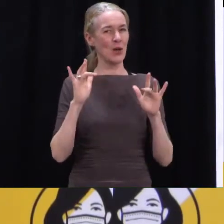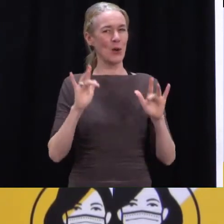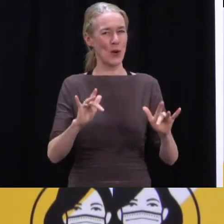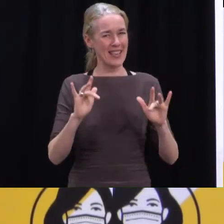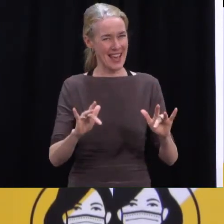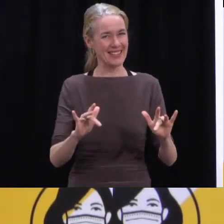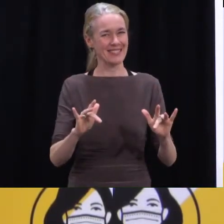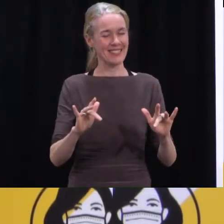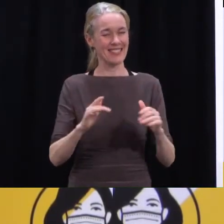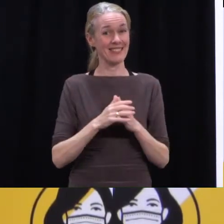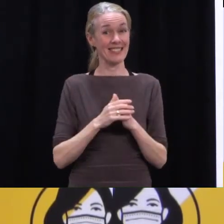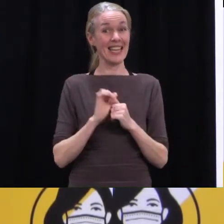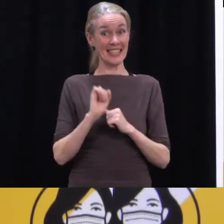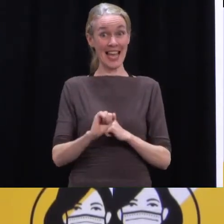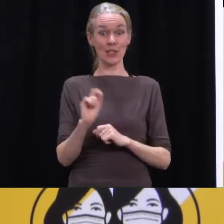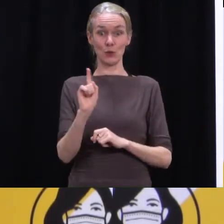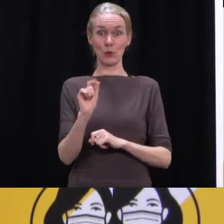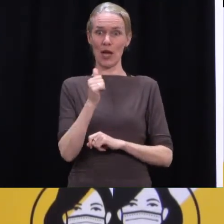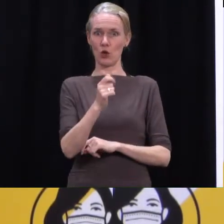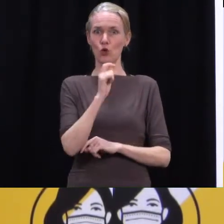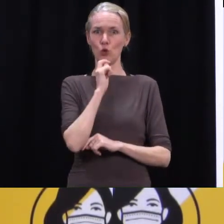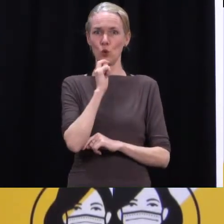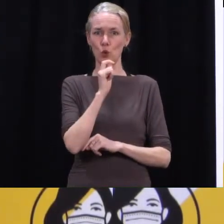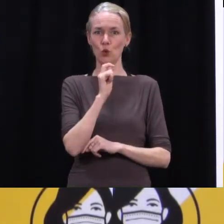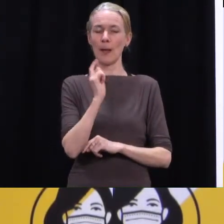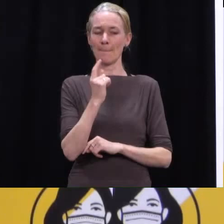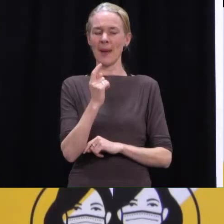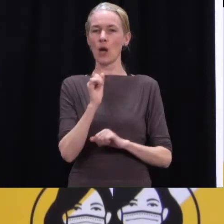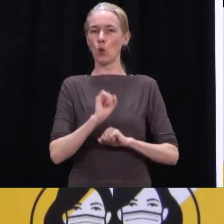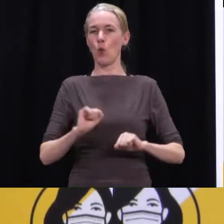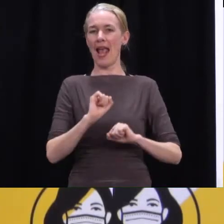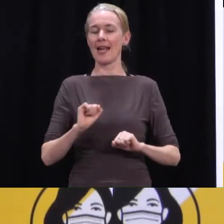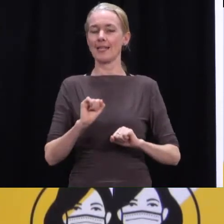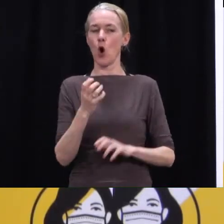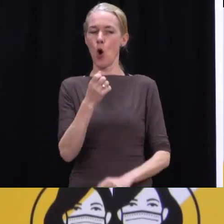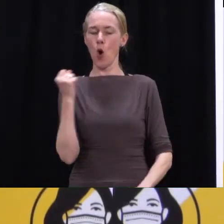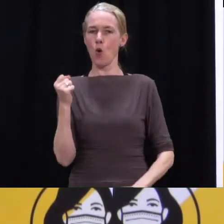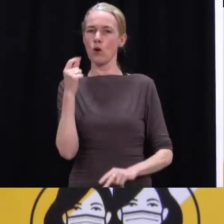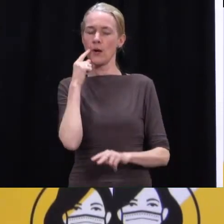could Kiwis feel at the moment, should they feel excited? >> I would ask them to hold that